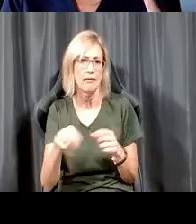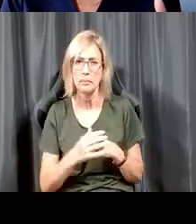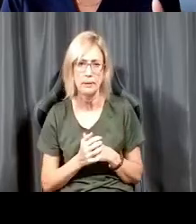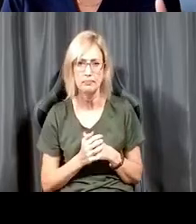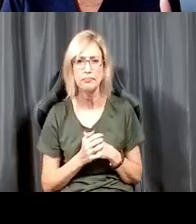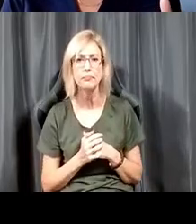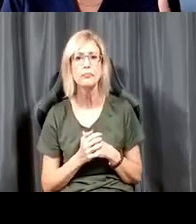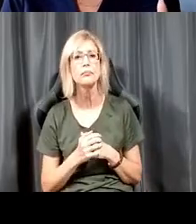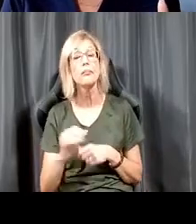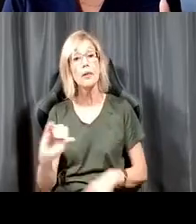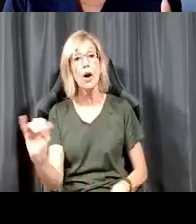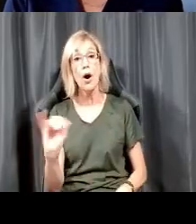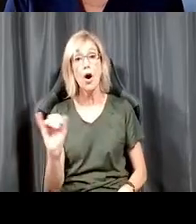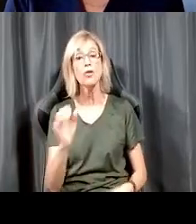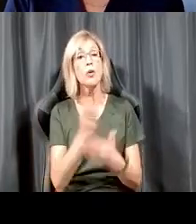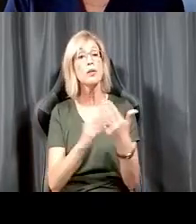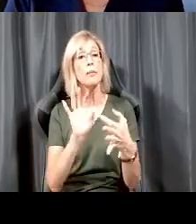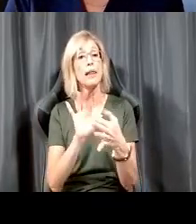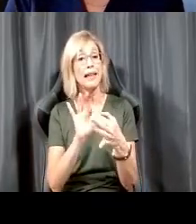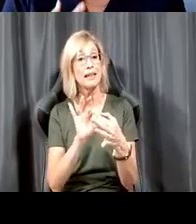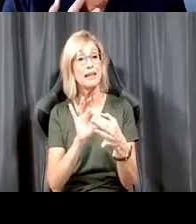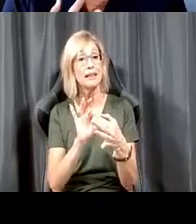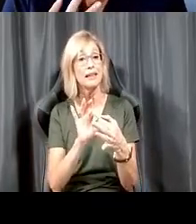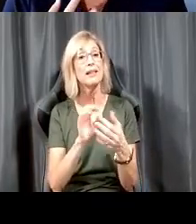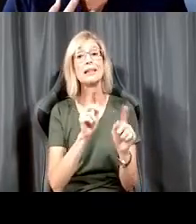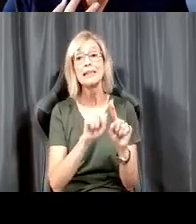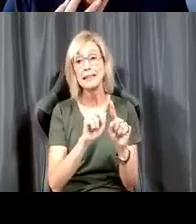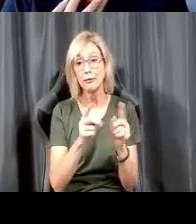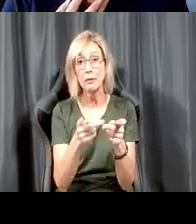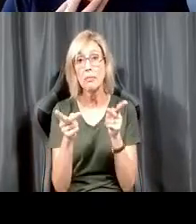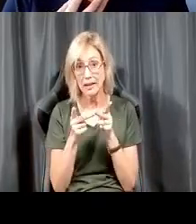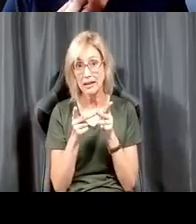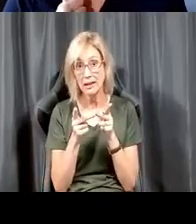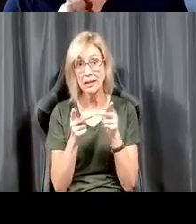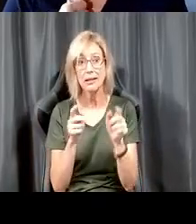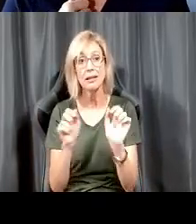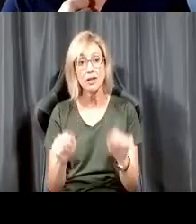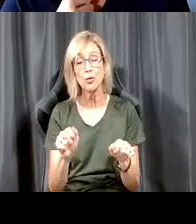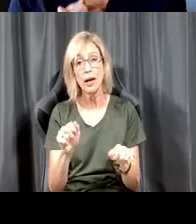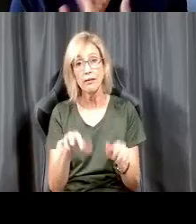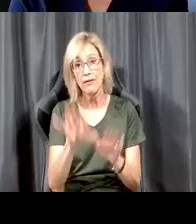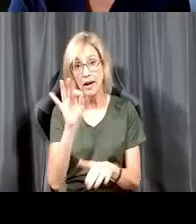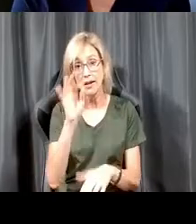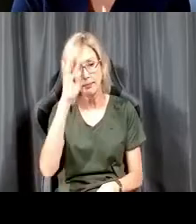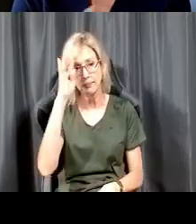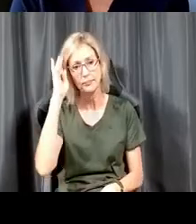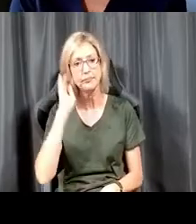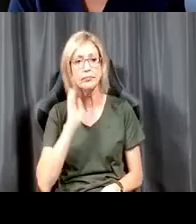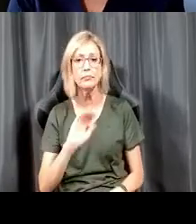There's also some links here for different shops that you can find it. Find them. And you can also make your own.